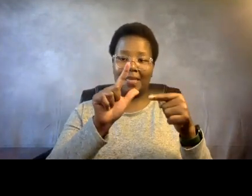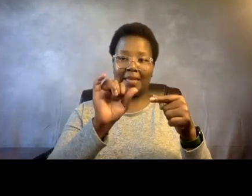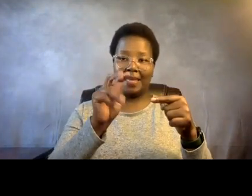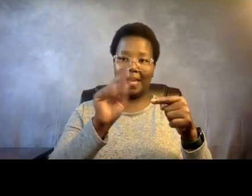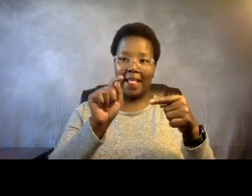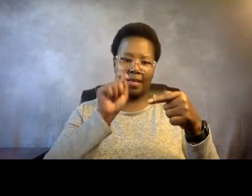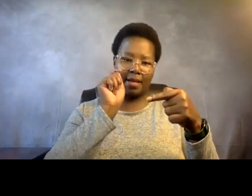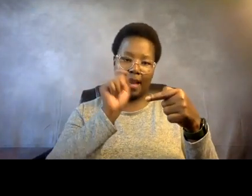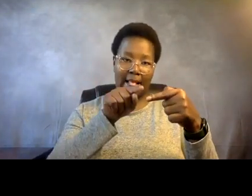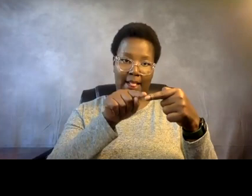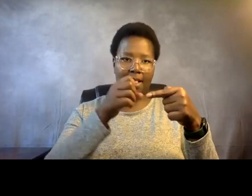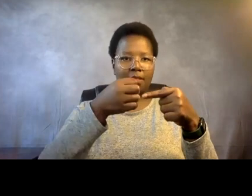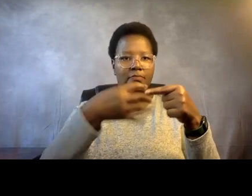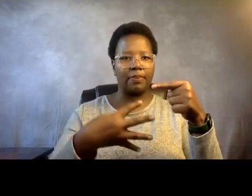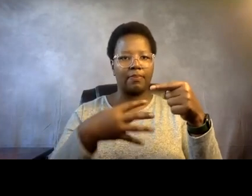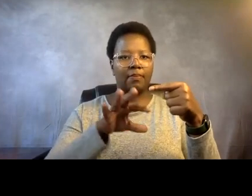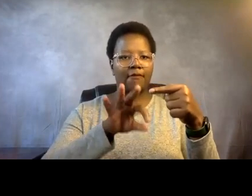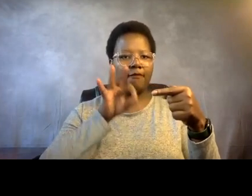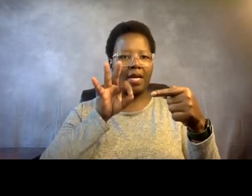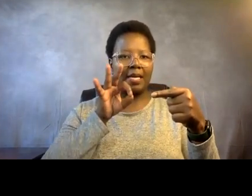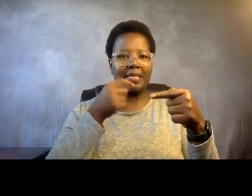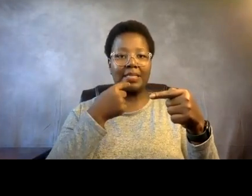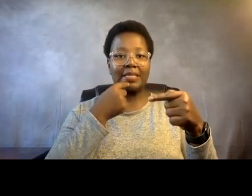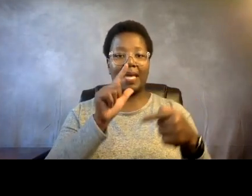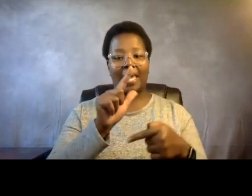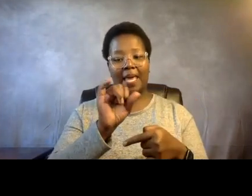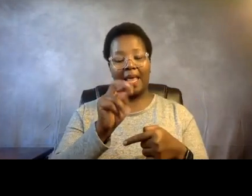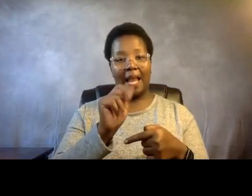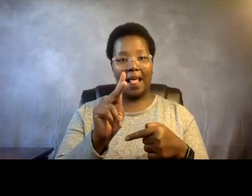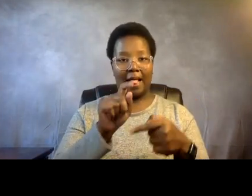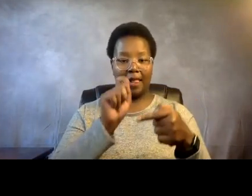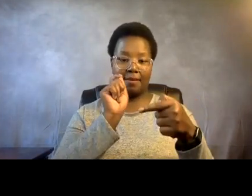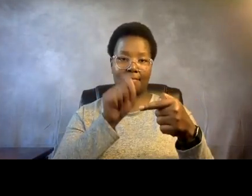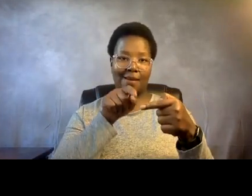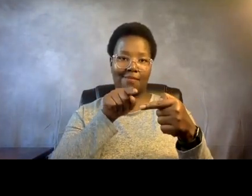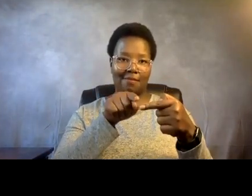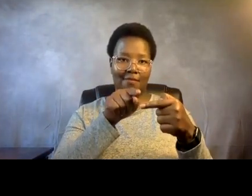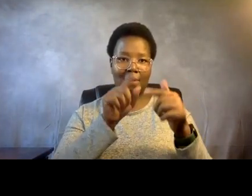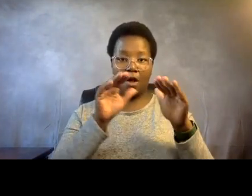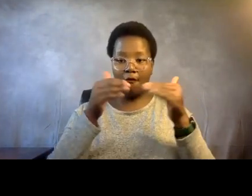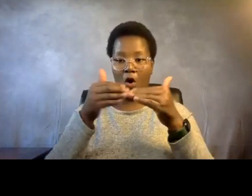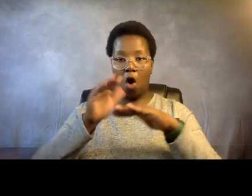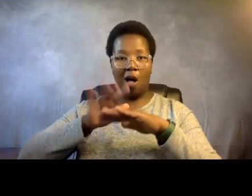and if I can find say the link where that that focus outline should be, one very useful tab,